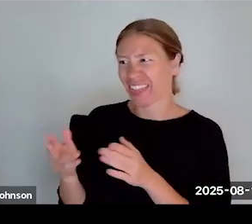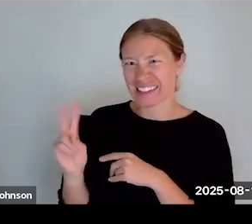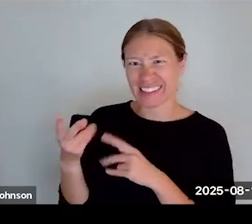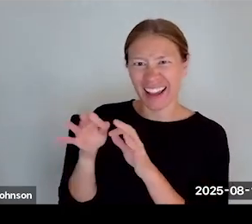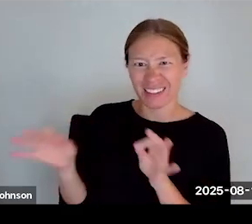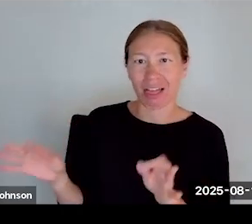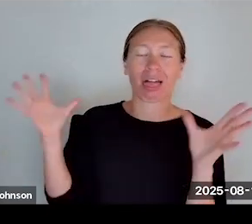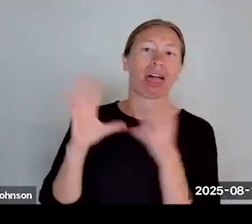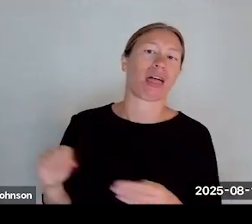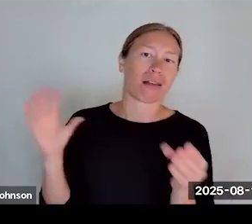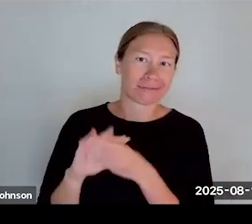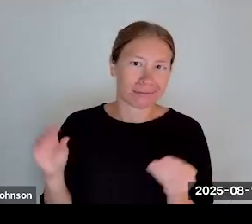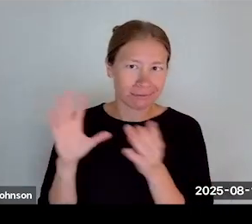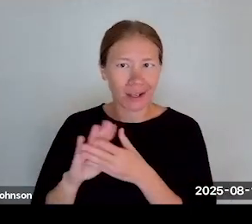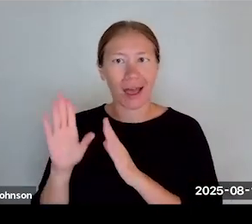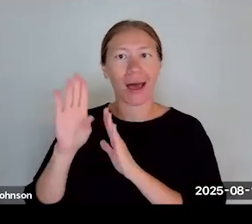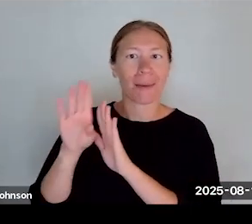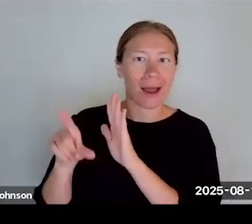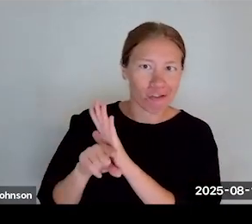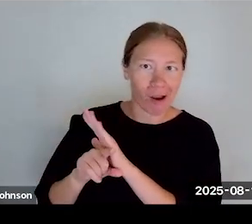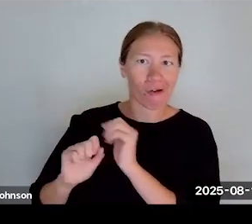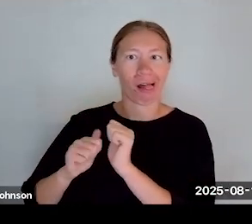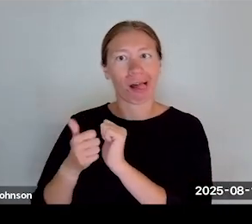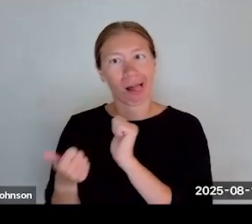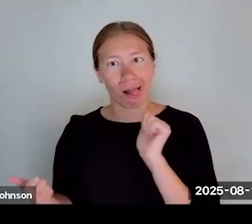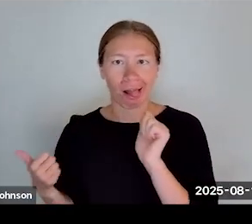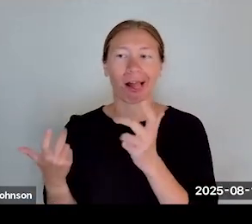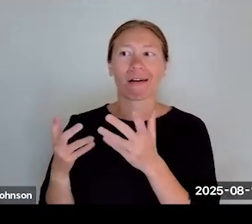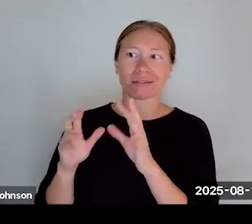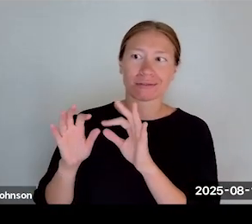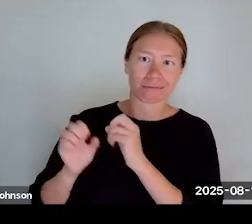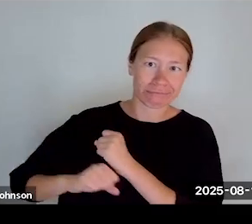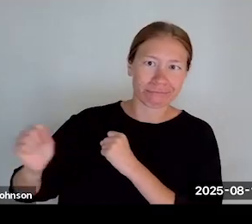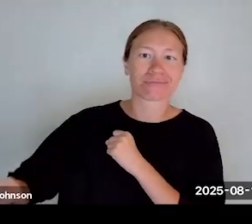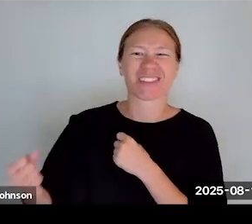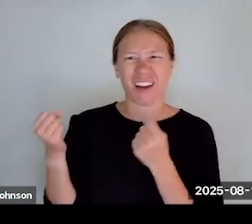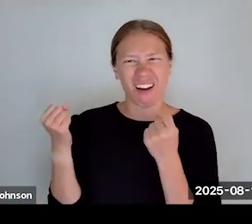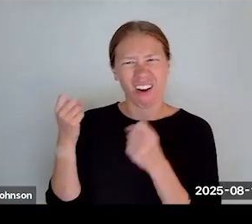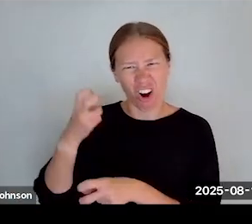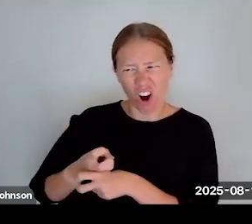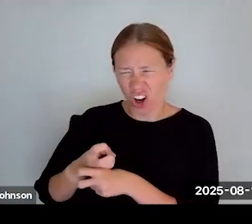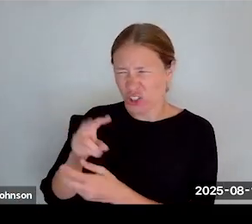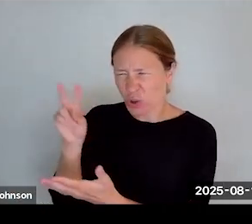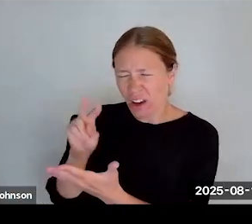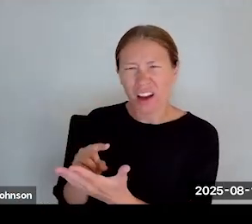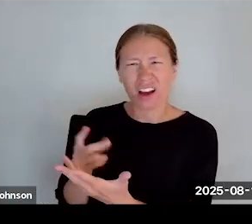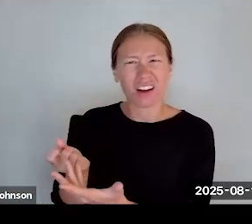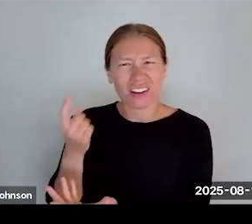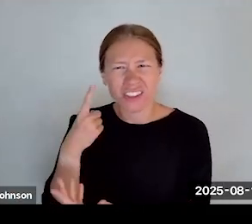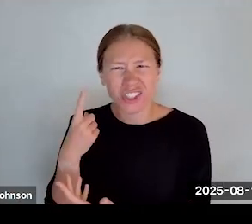and background where it's much more difficult to weed through all of those words to determine what the communicator is actually asking of us.